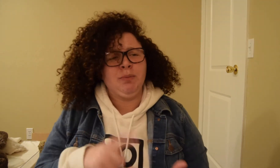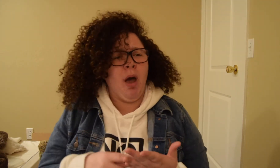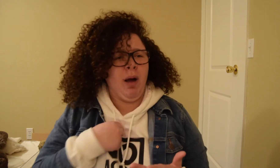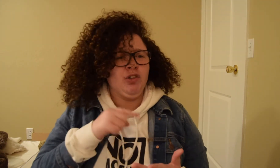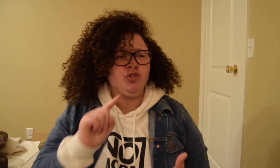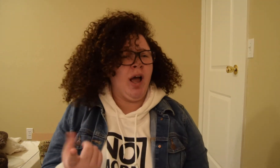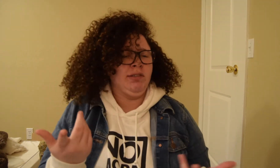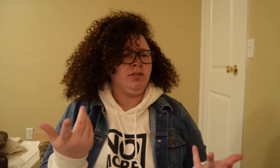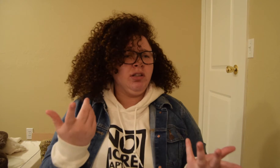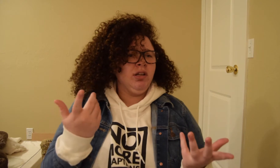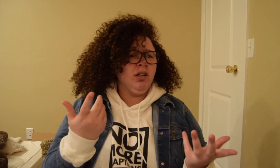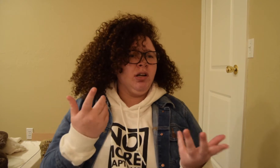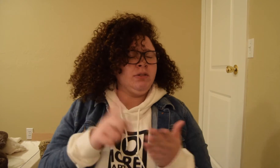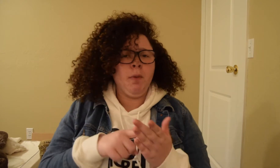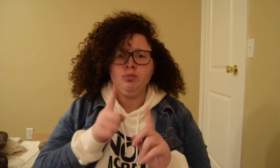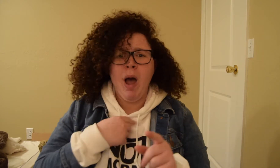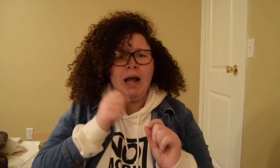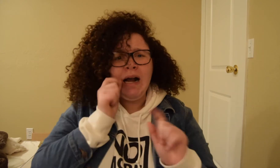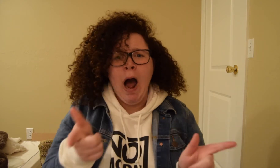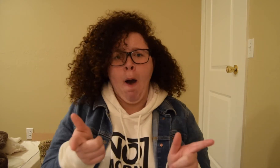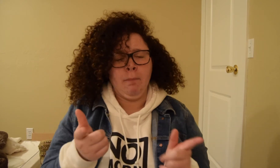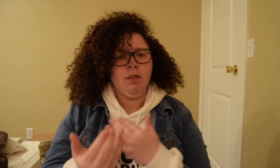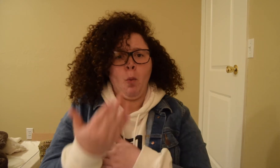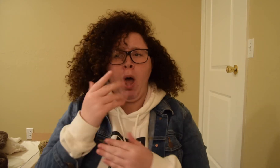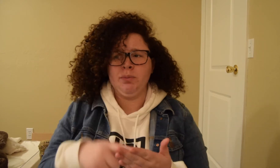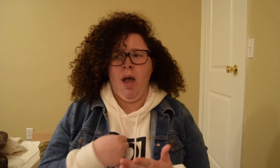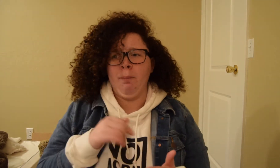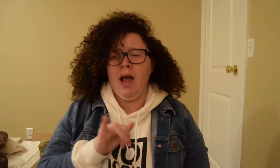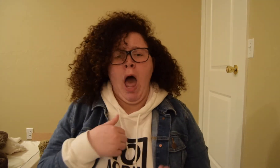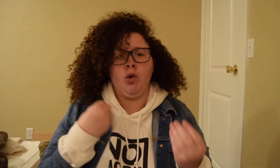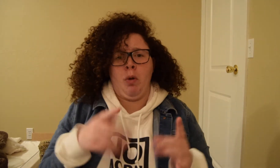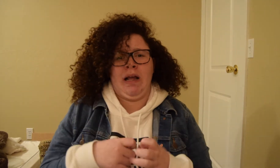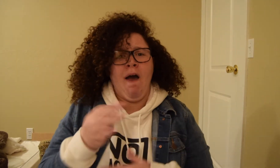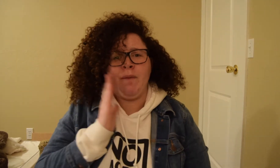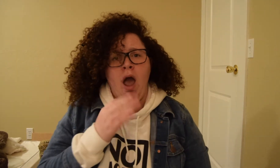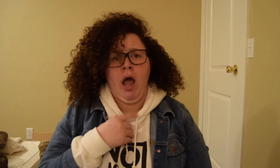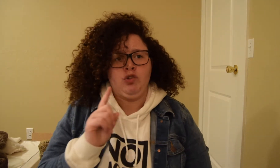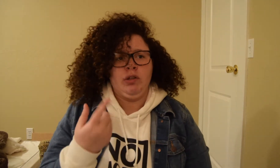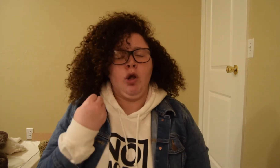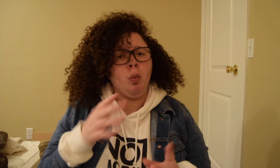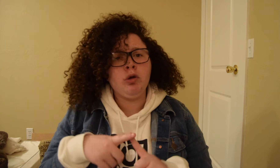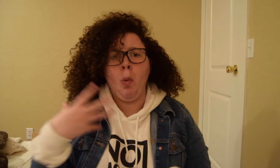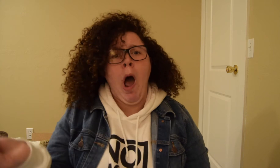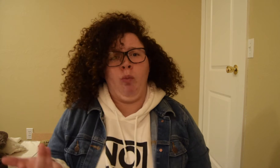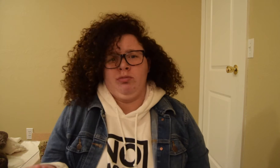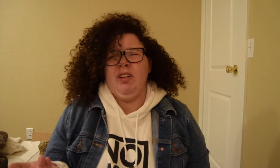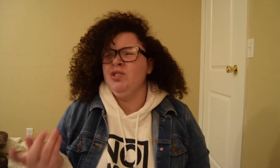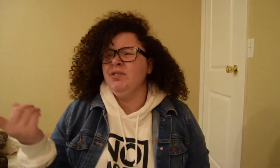Sometimes when I get up in the morning, I just don't want to get out of bed. I don't want to go out